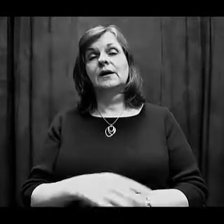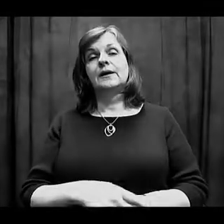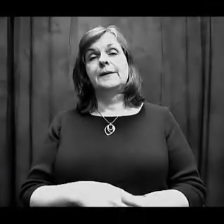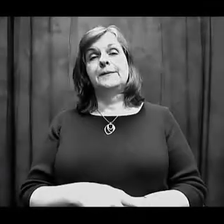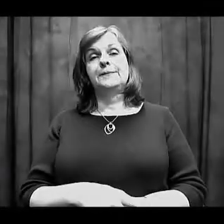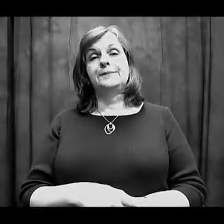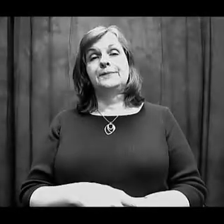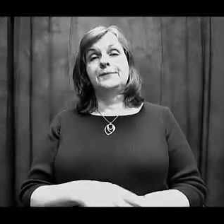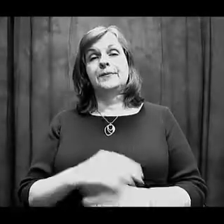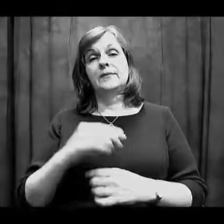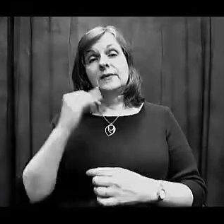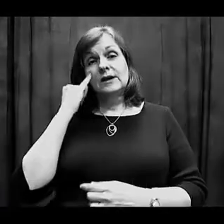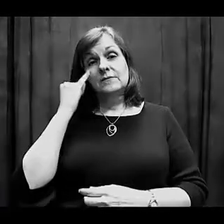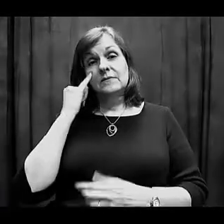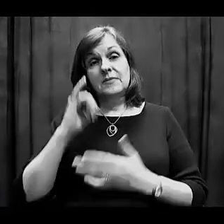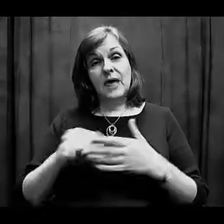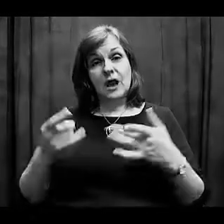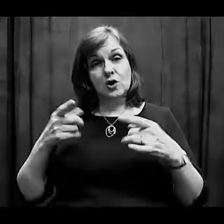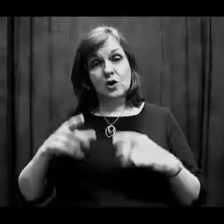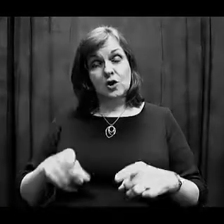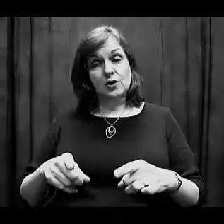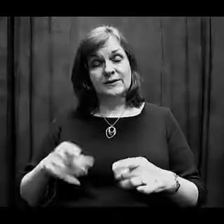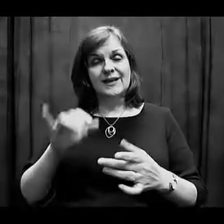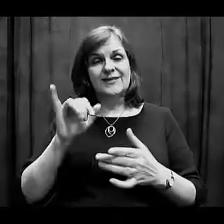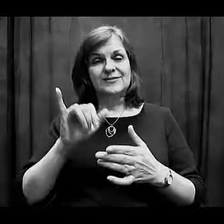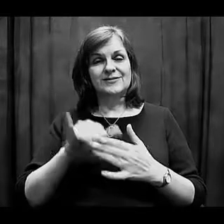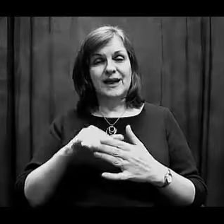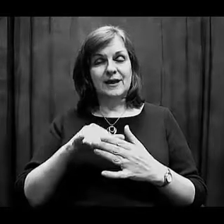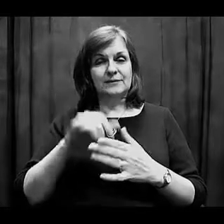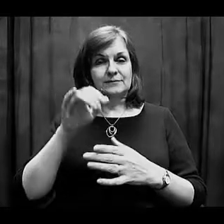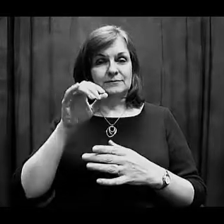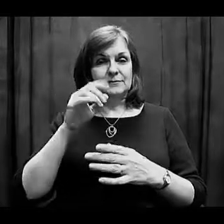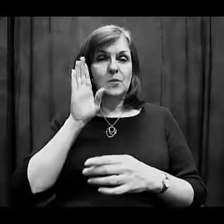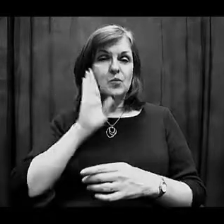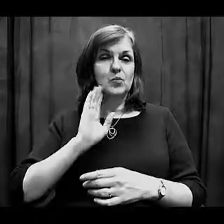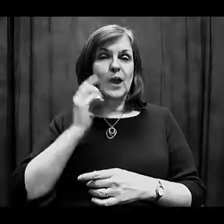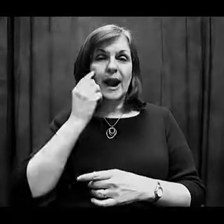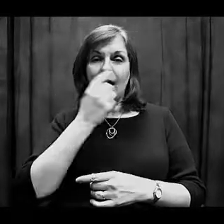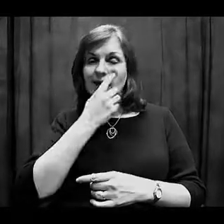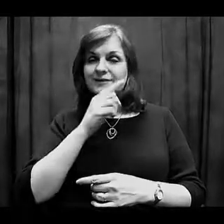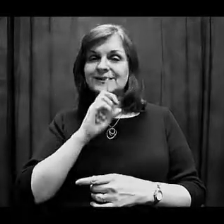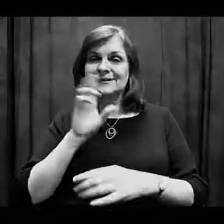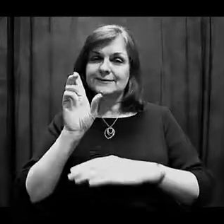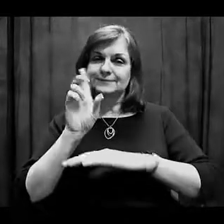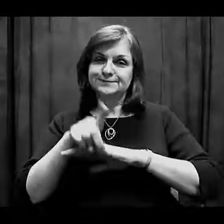when we say that occurs we say that this is the dominant trait